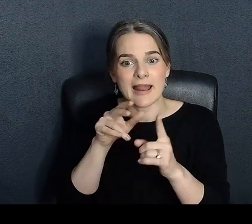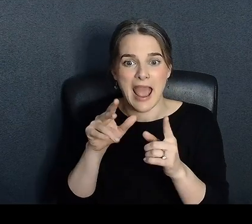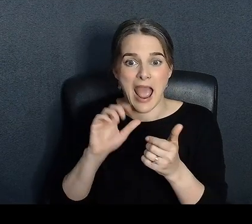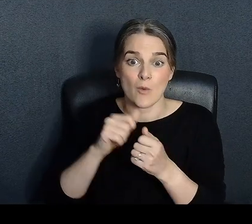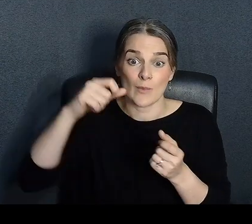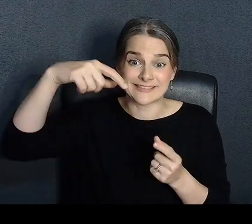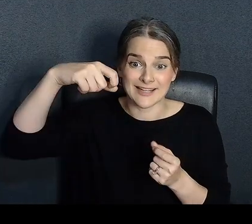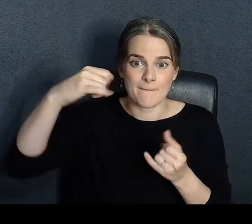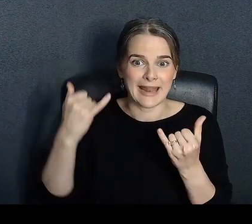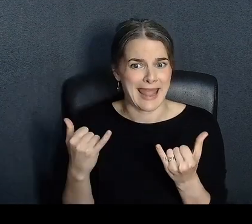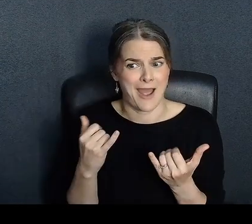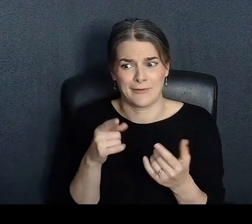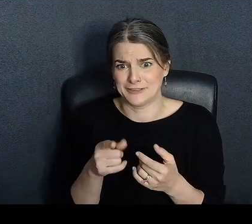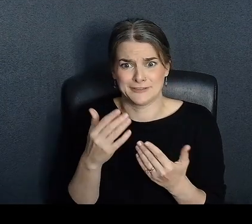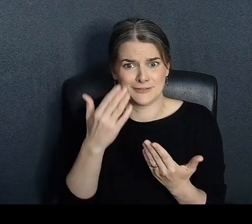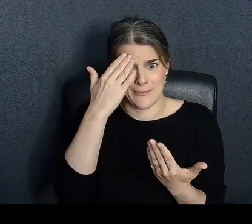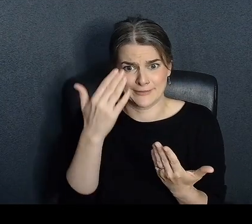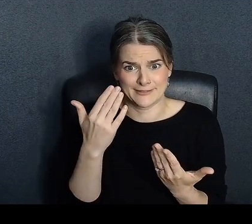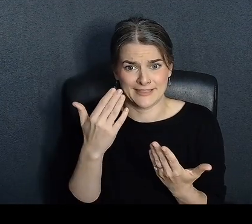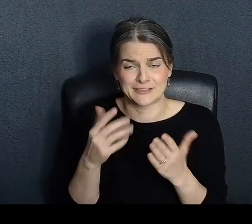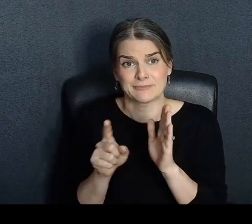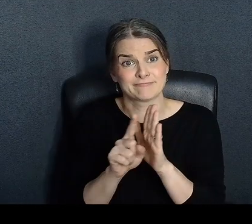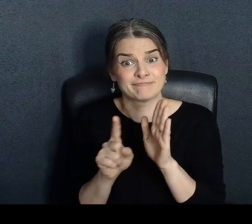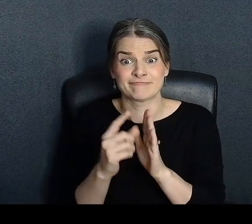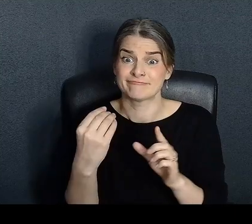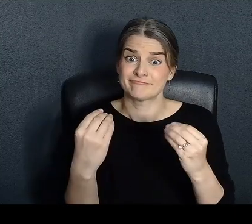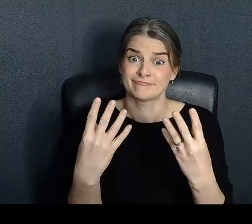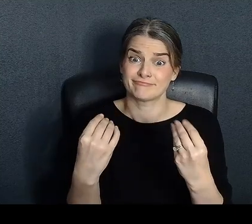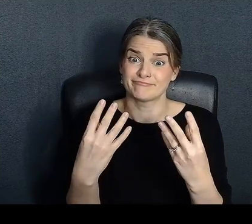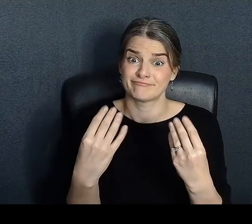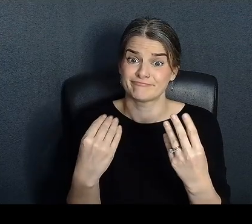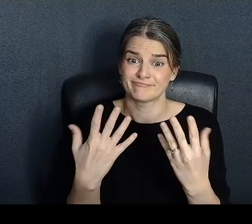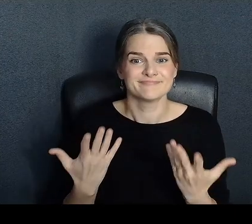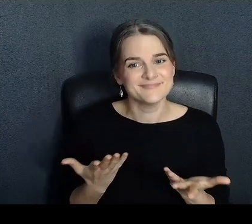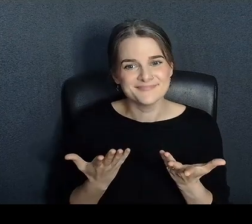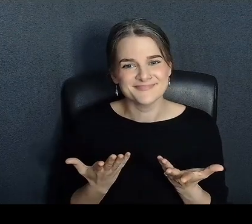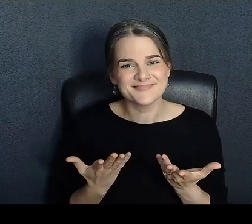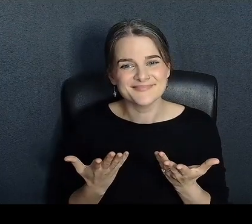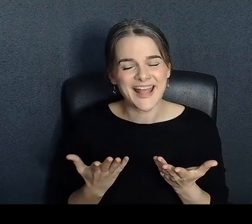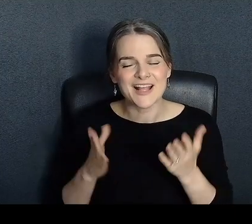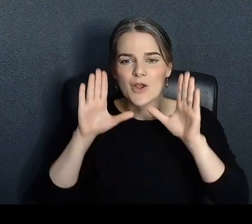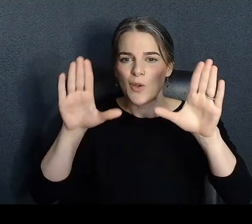It just rings and flashes. This is a really great model for-- you can charge your phone.